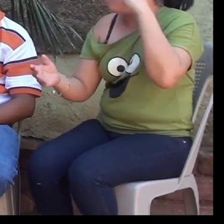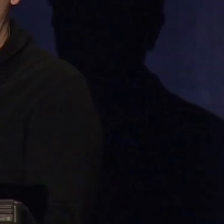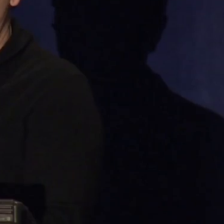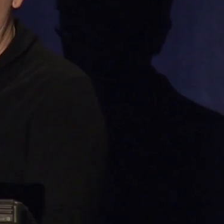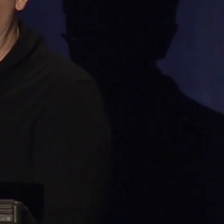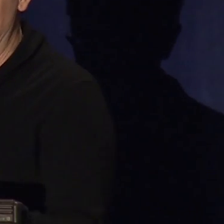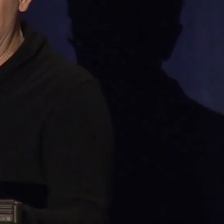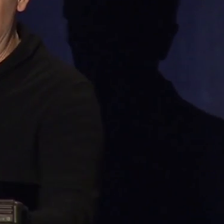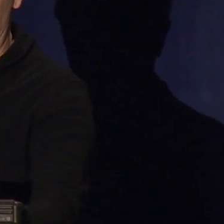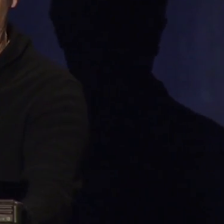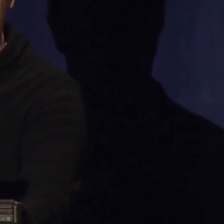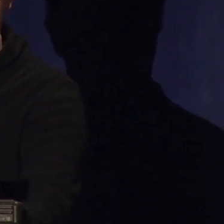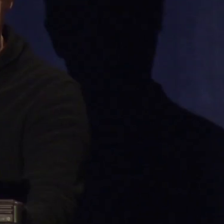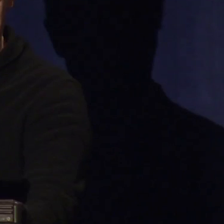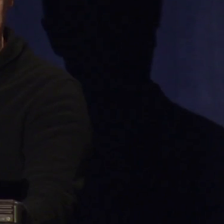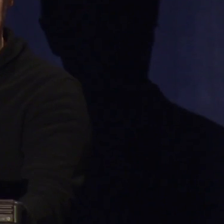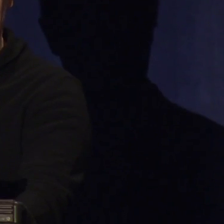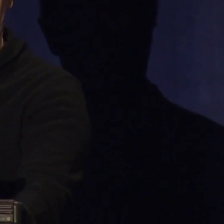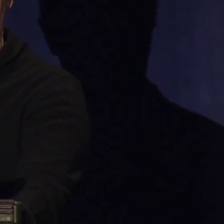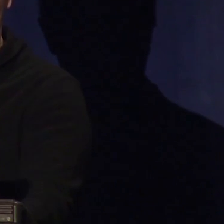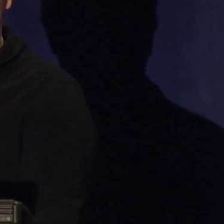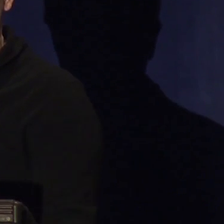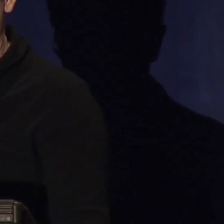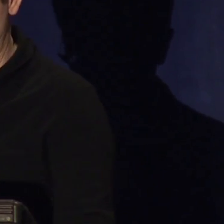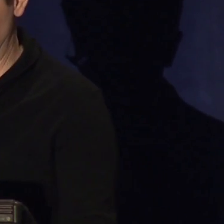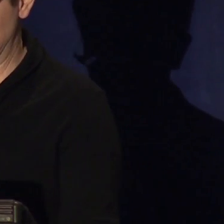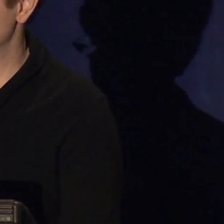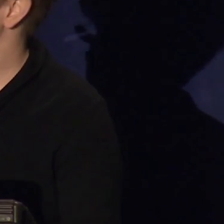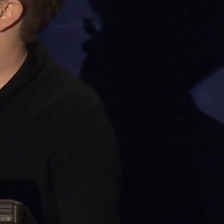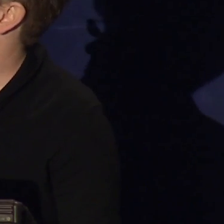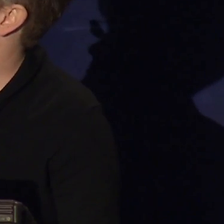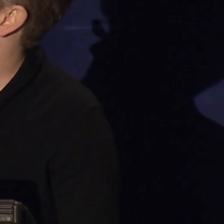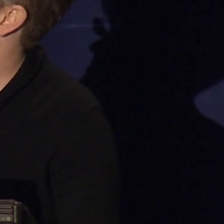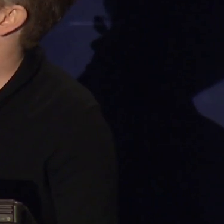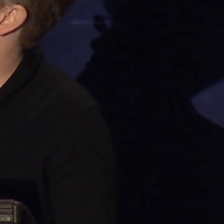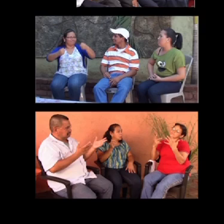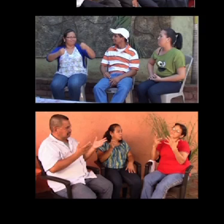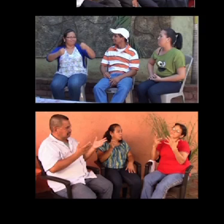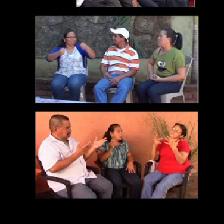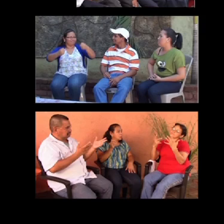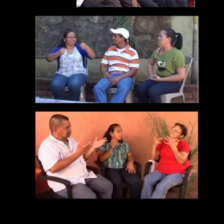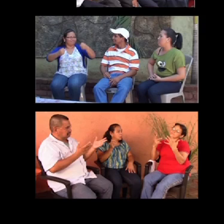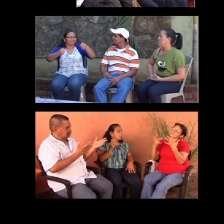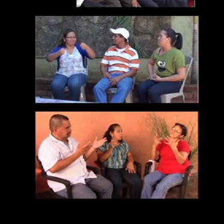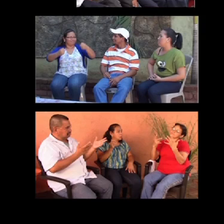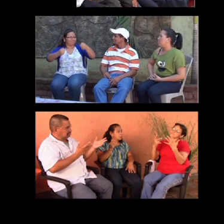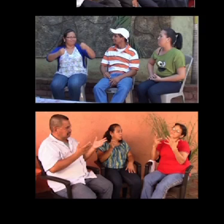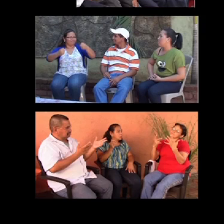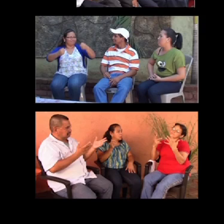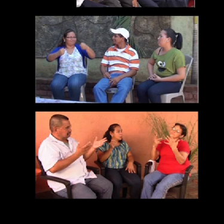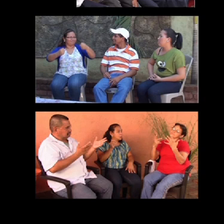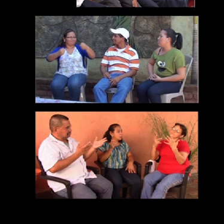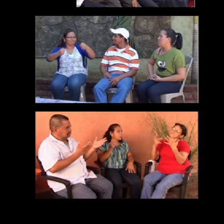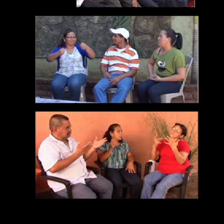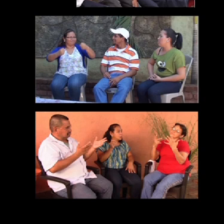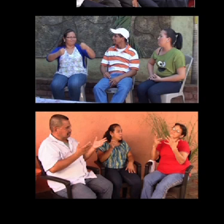of the steps, when they arrived at the school, the older people were these people